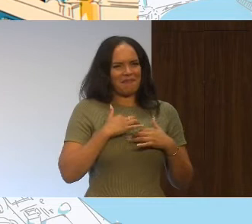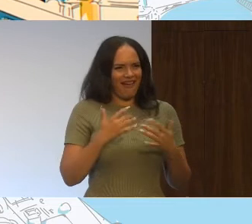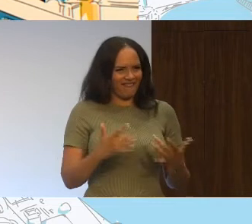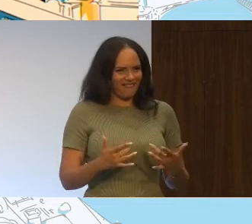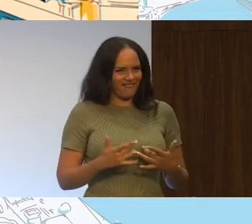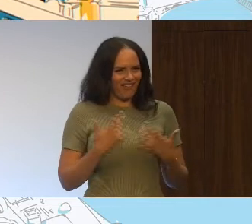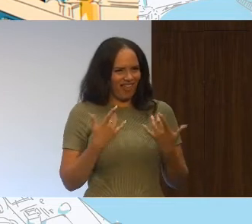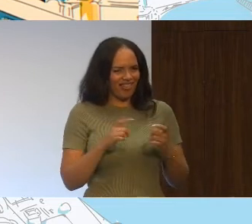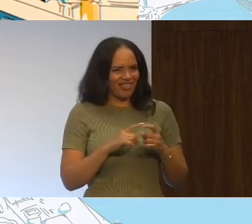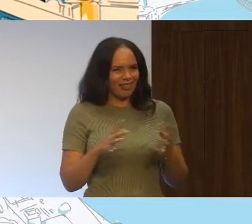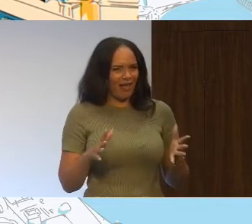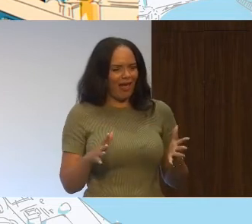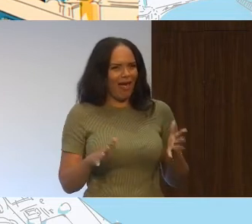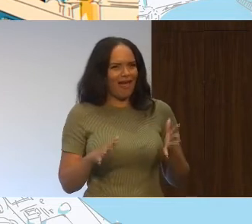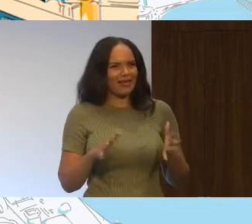who's talking about somebody else